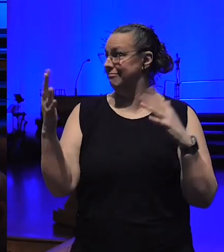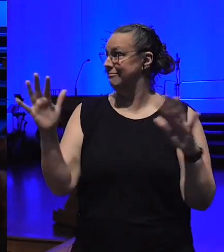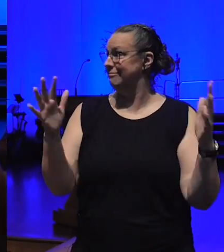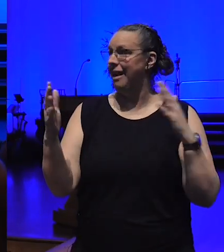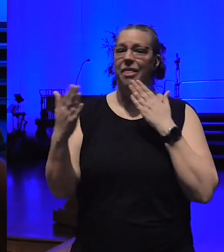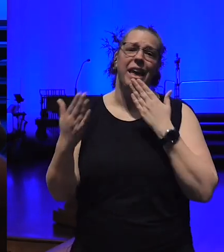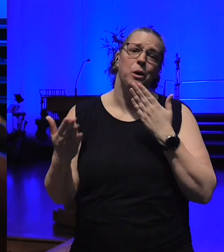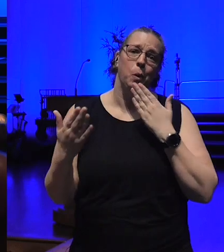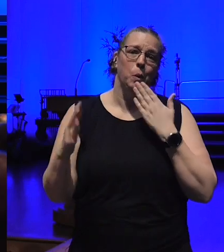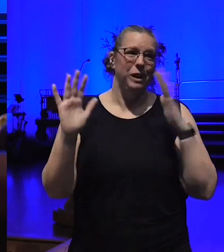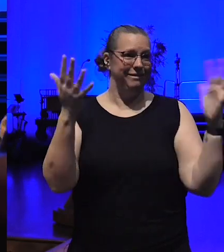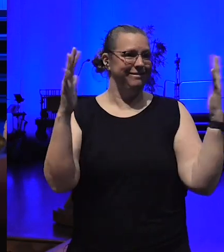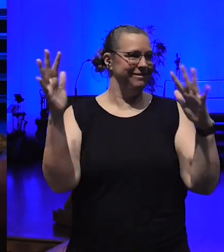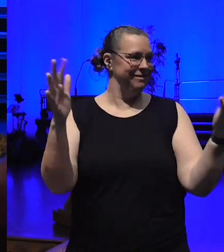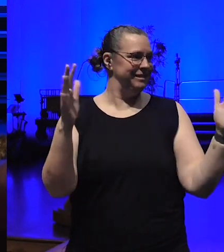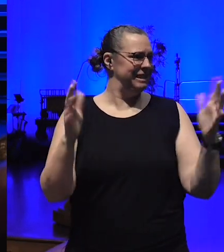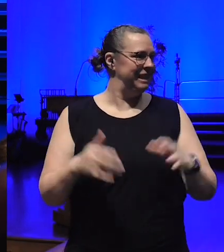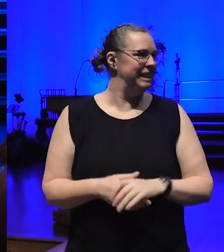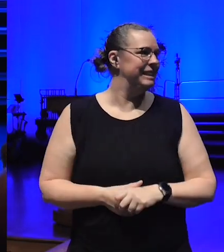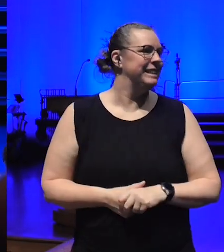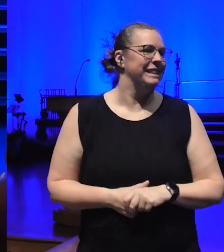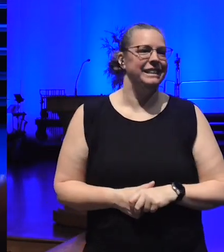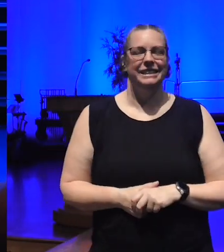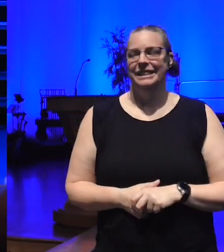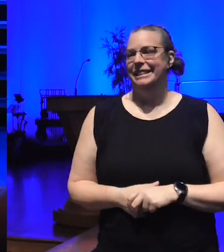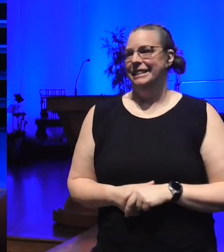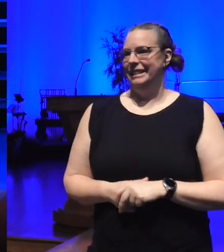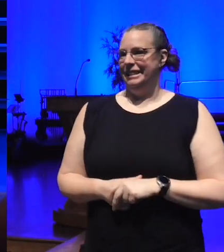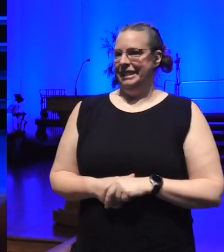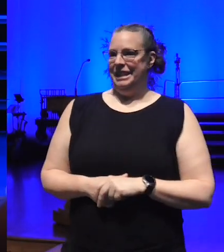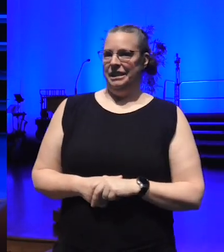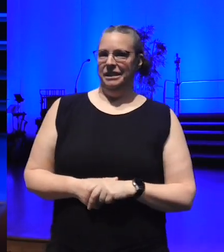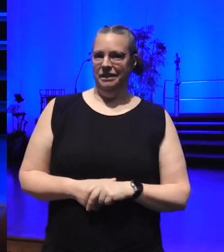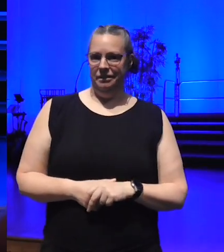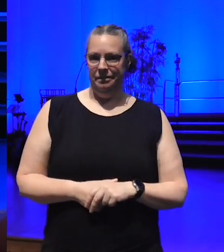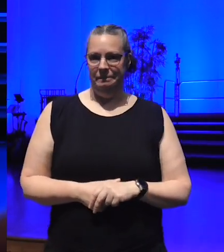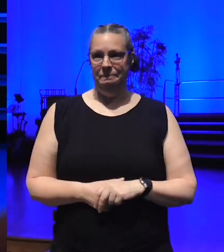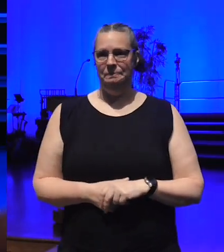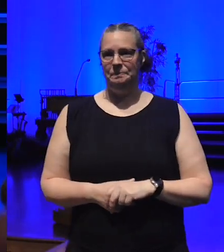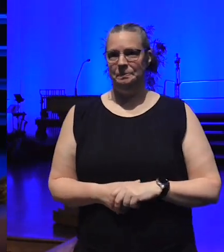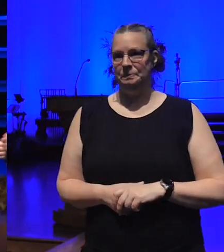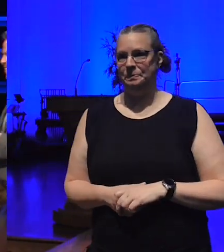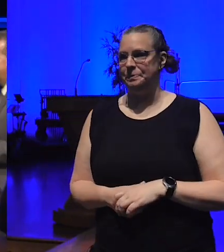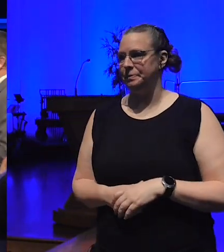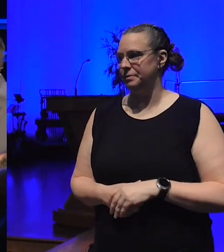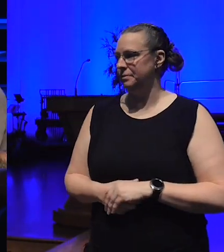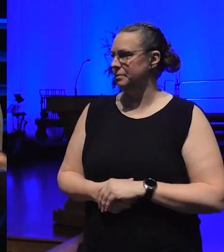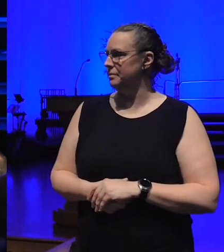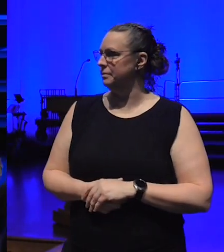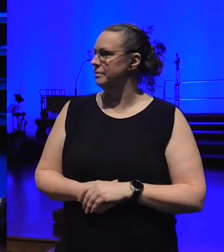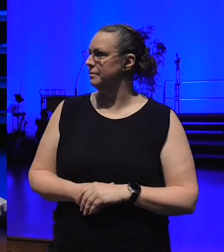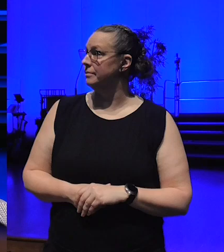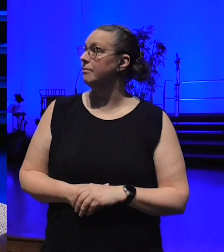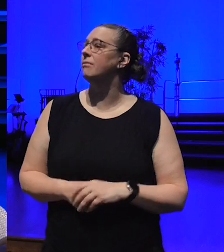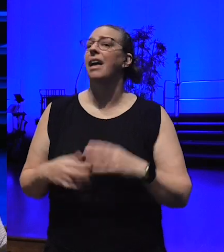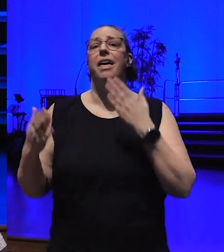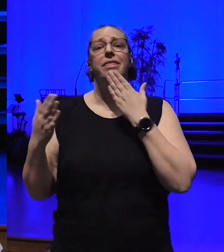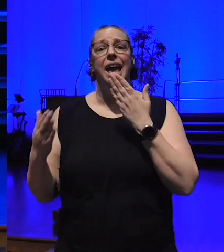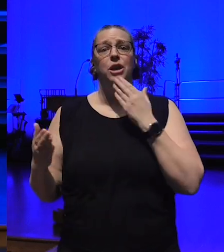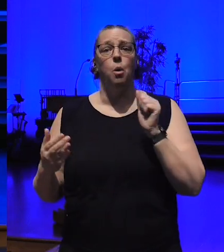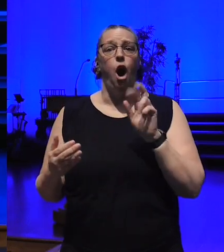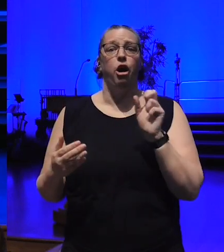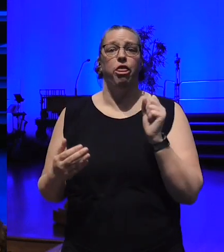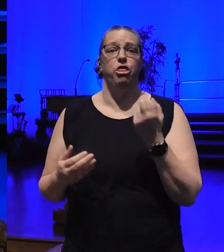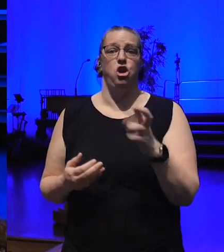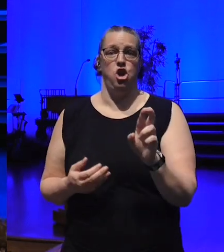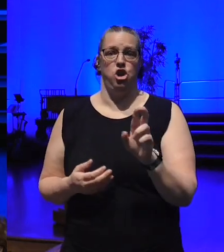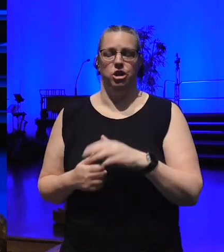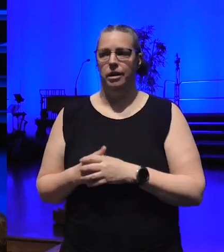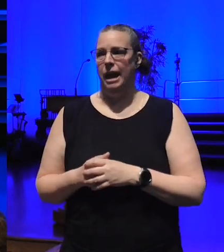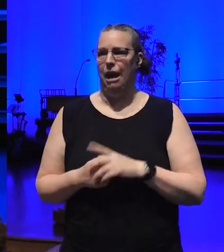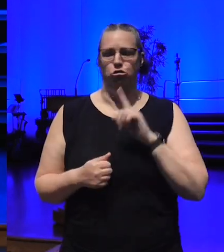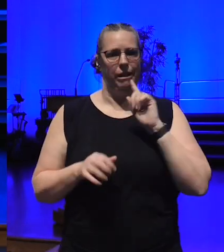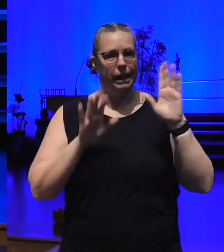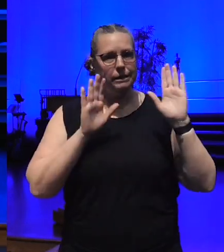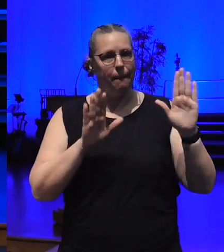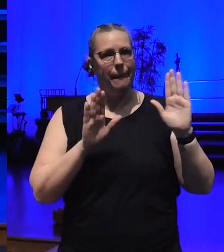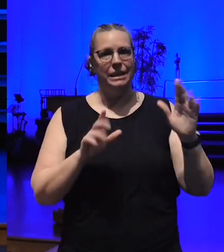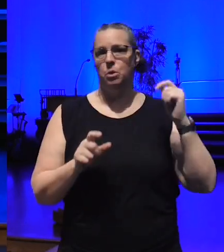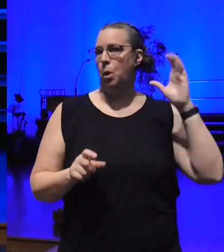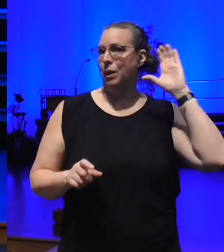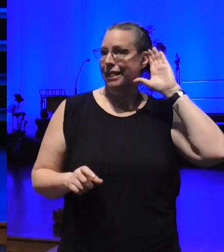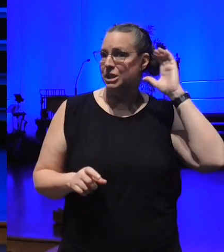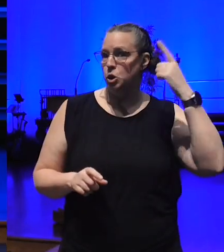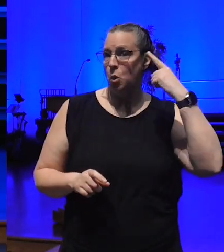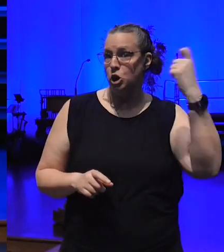you thank you Arthur it's amazing how when we listen to our dreams and they help us